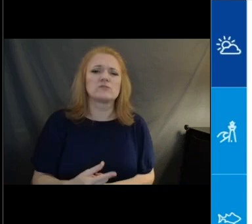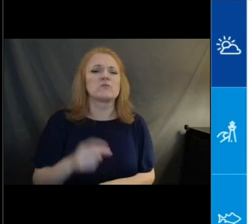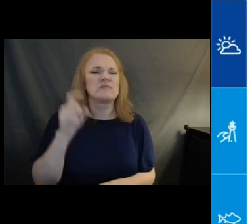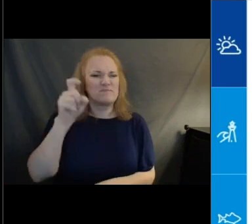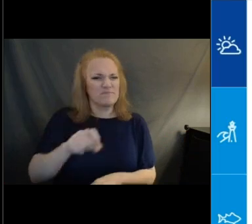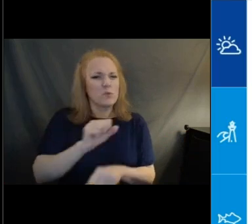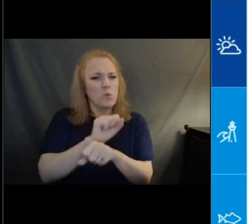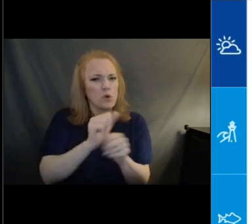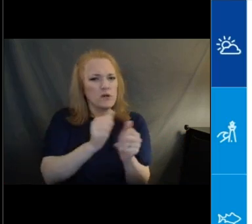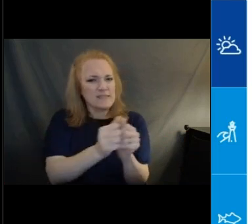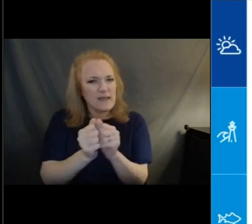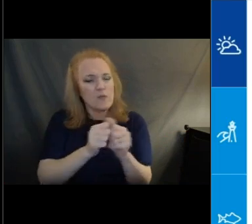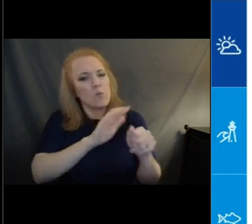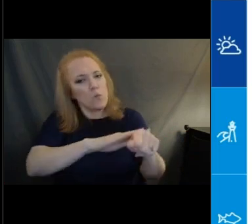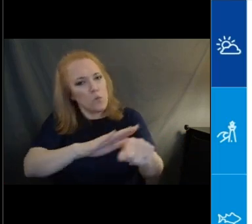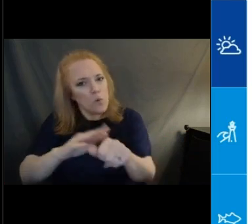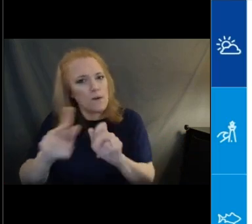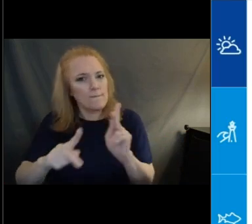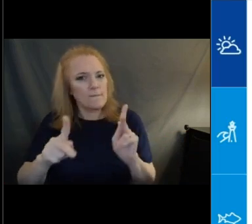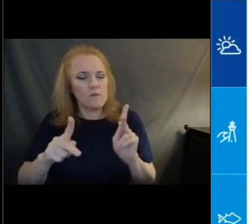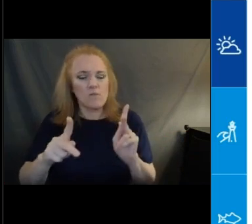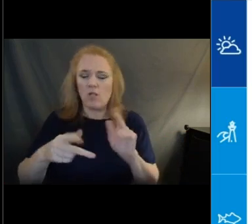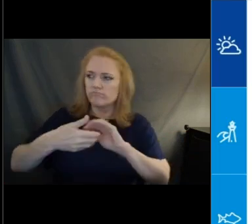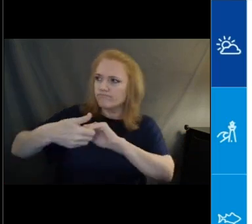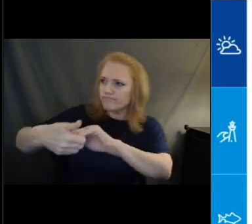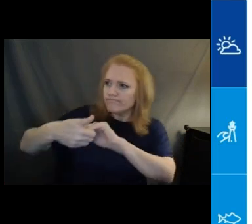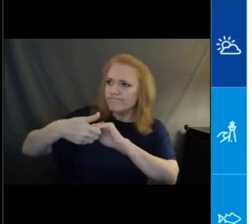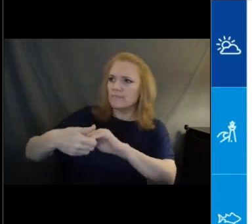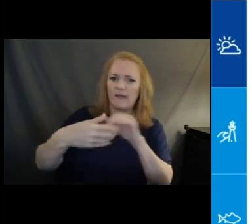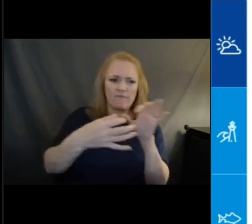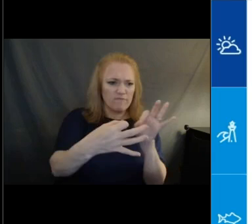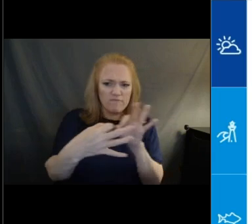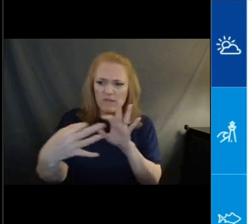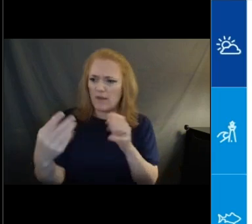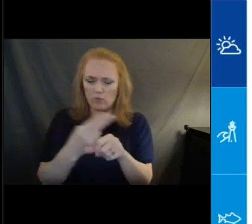let's turn to each other, let's get feedback on this tool because it's experimental,